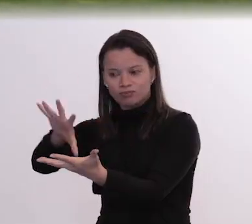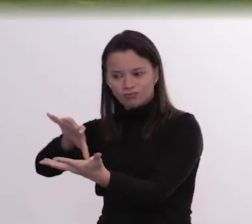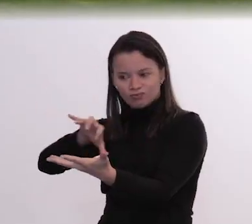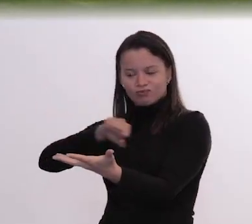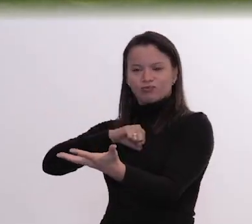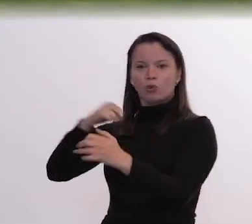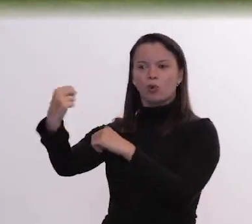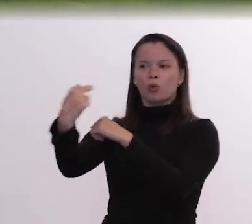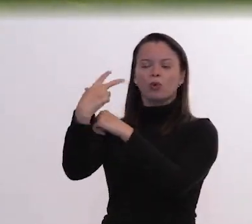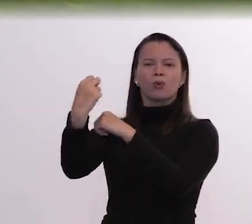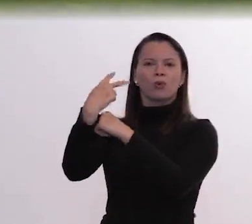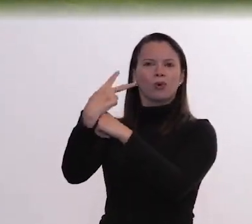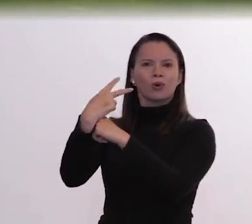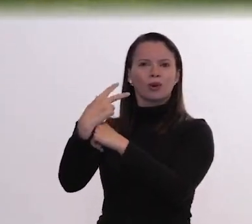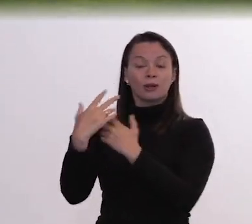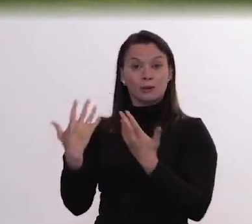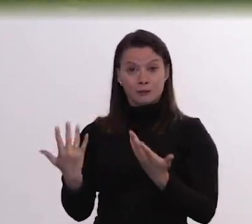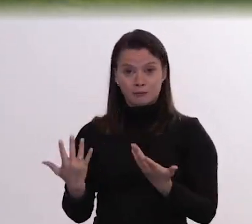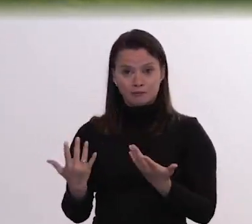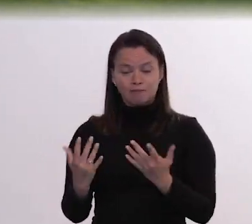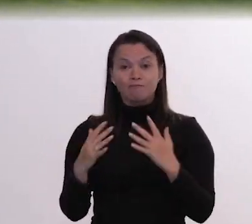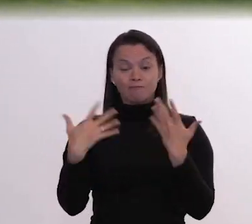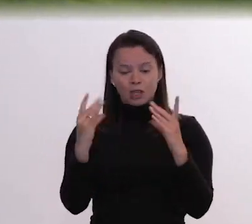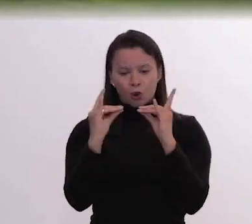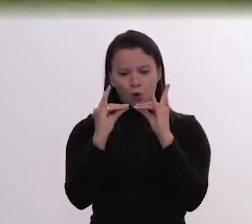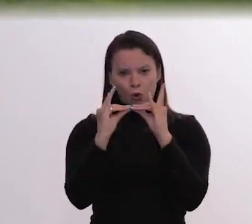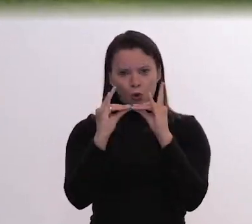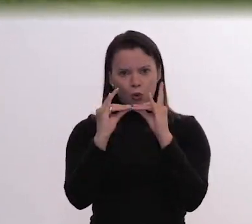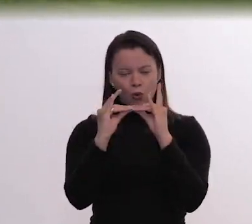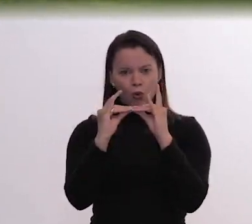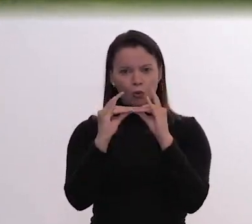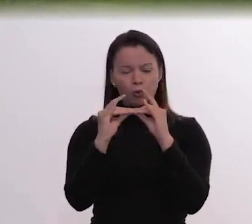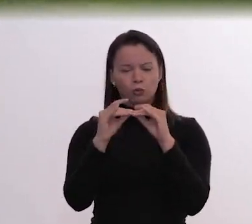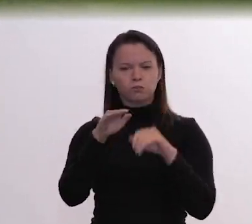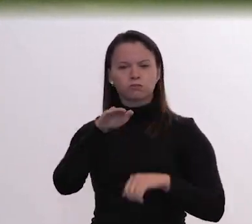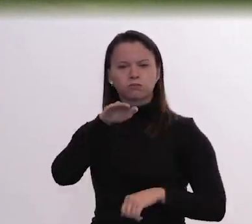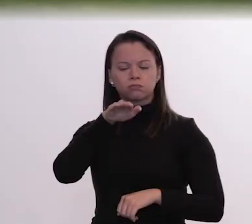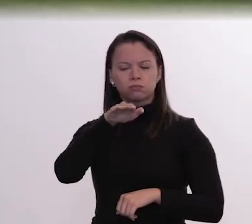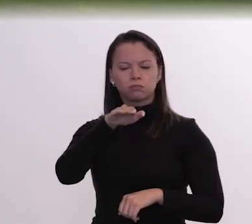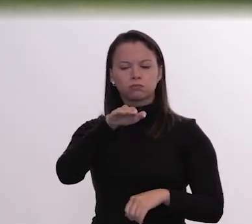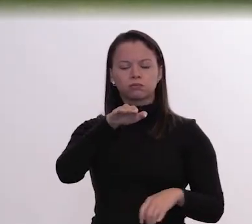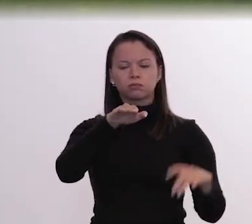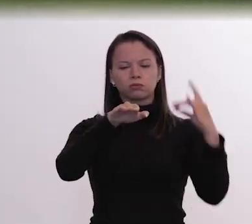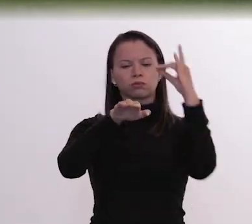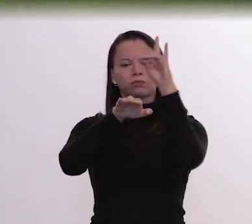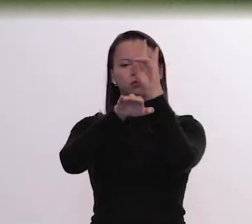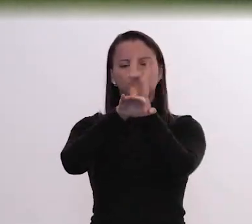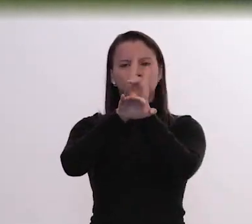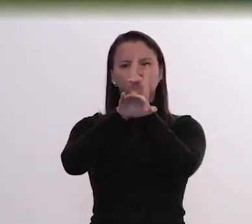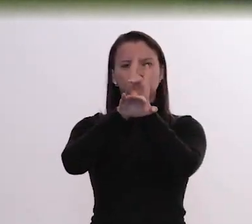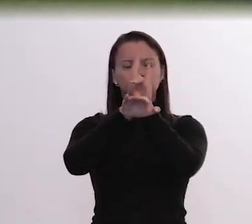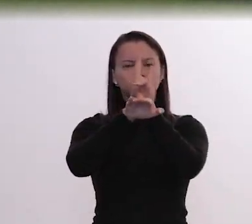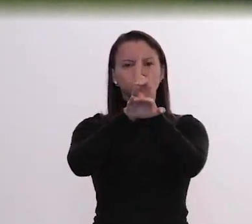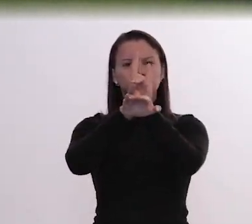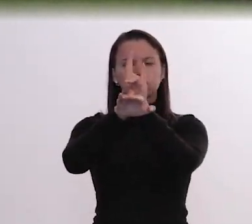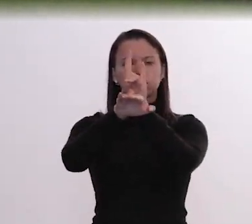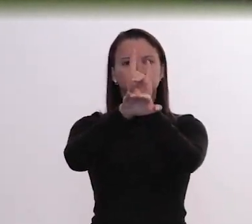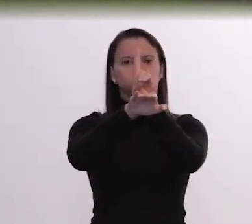his funeral procession had an open car that drove around the city, with his coffin wrapped by the flag of the School of Medicine.